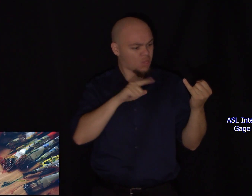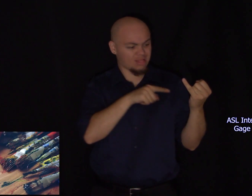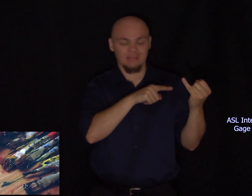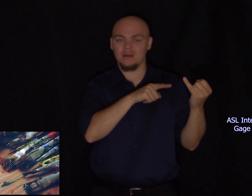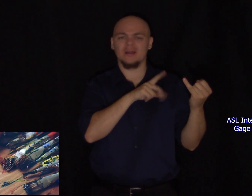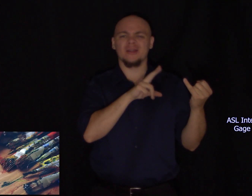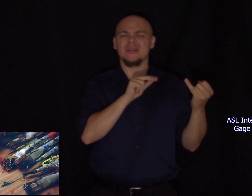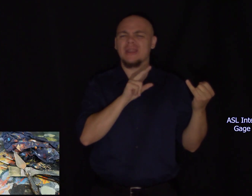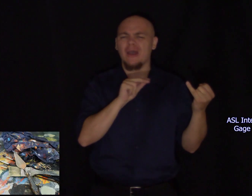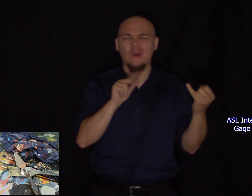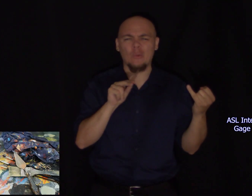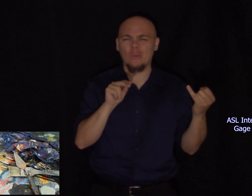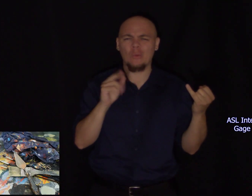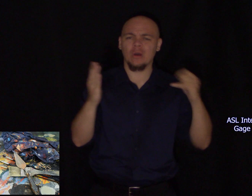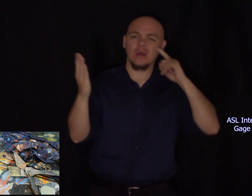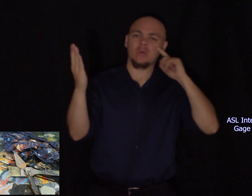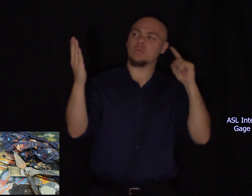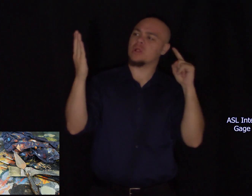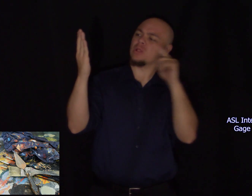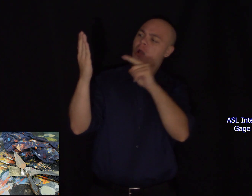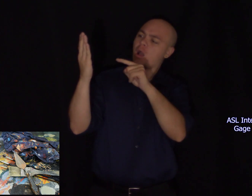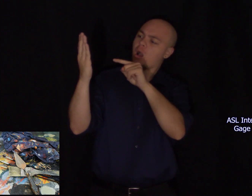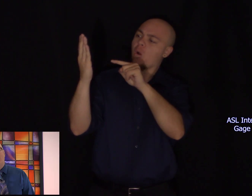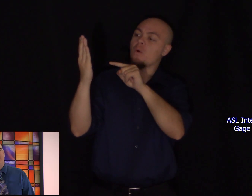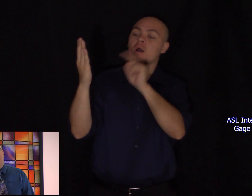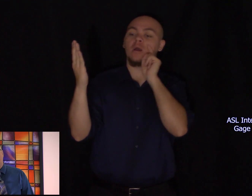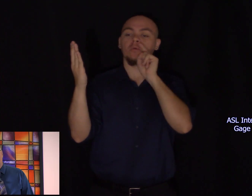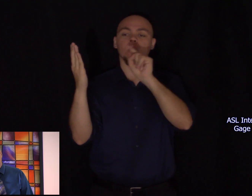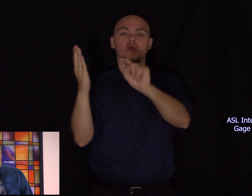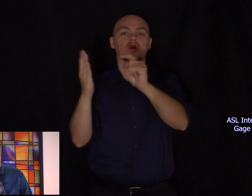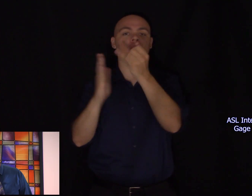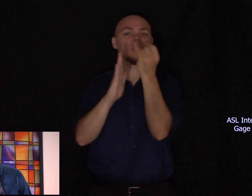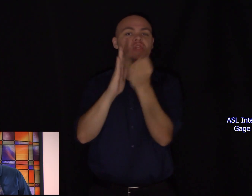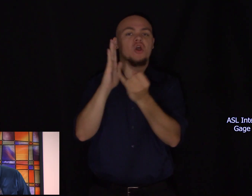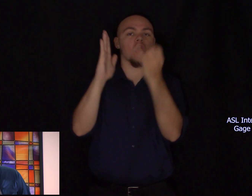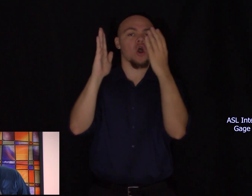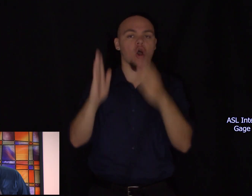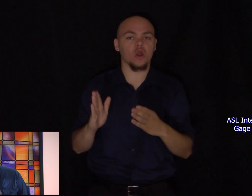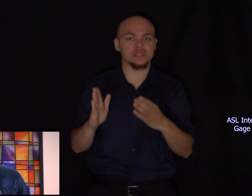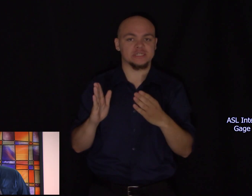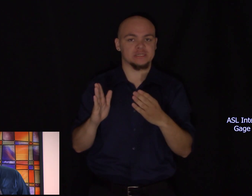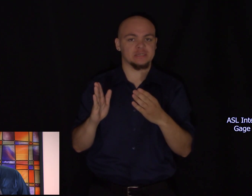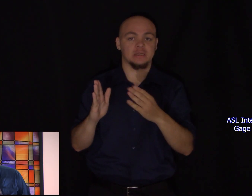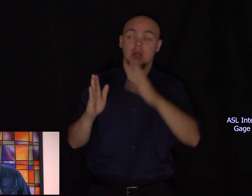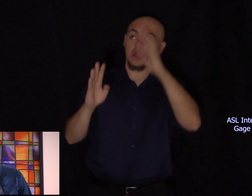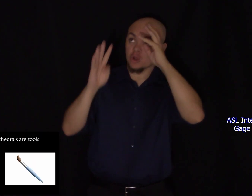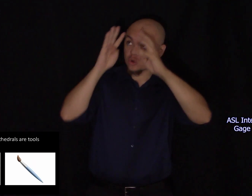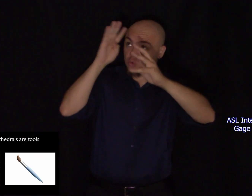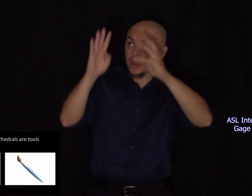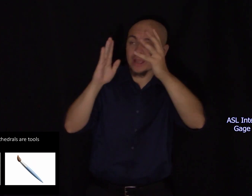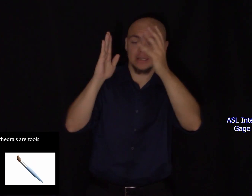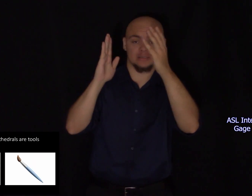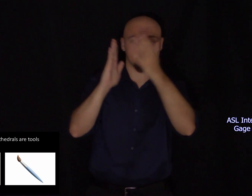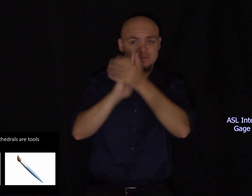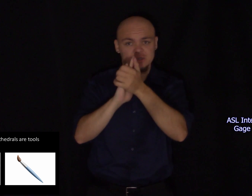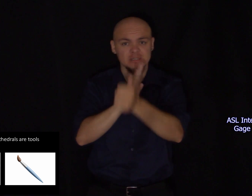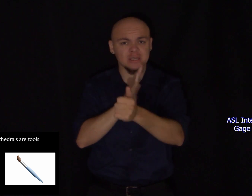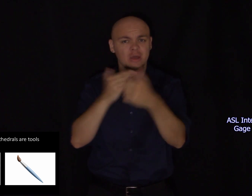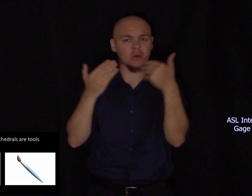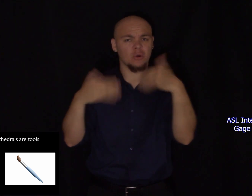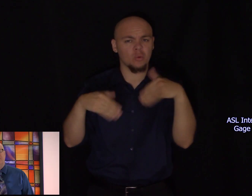was that painted that painting no we look to the artist instead what great creativity what great